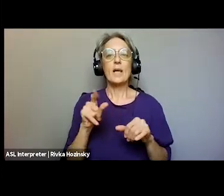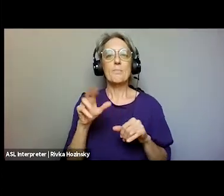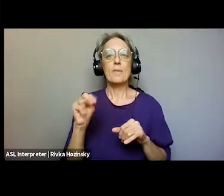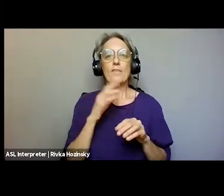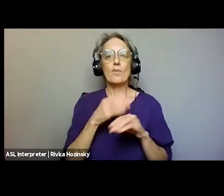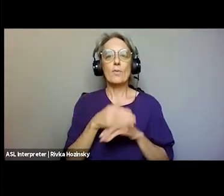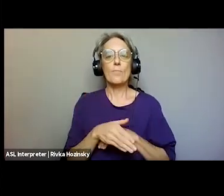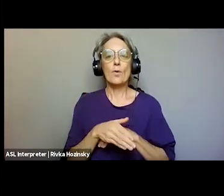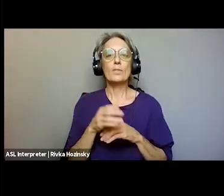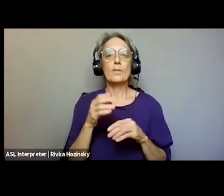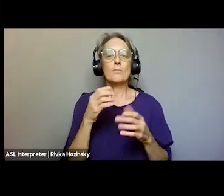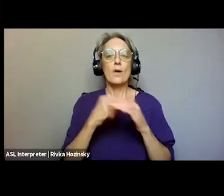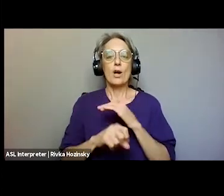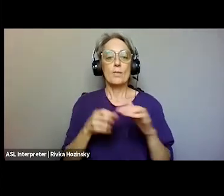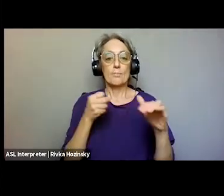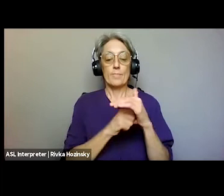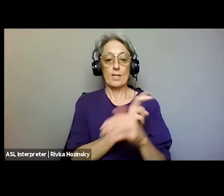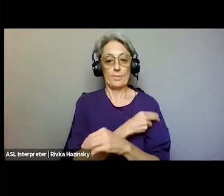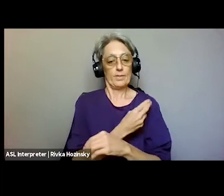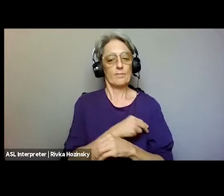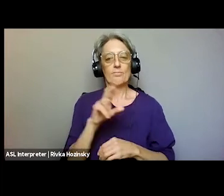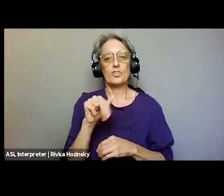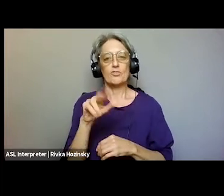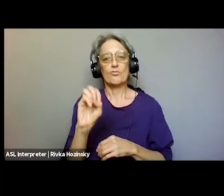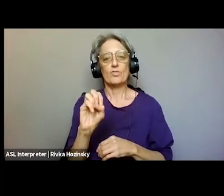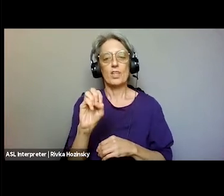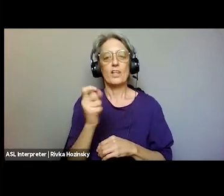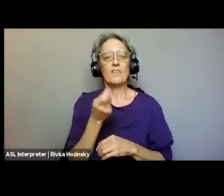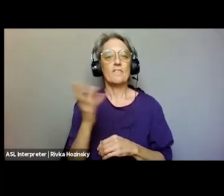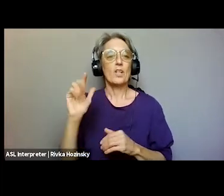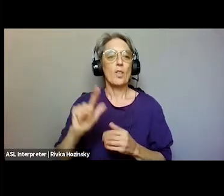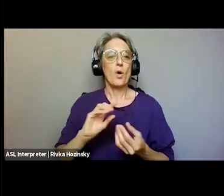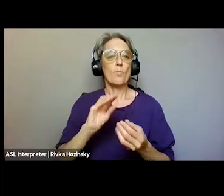only about four percent of the population will experience a hospitalization in the postpartum